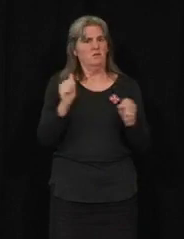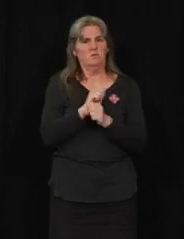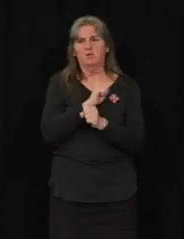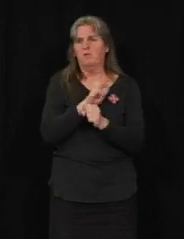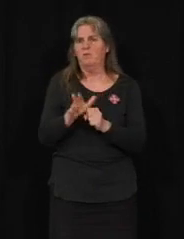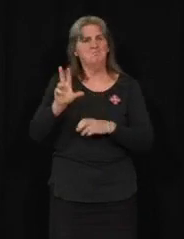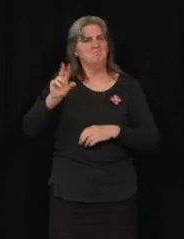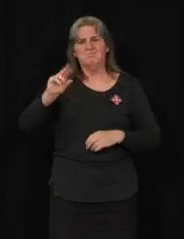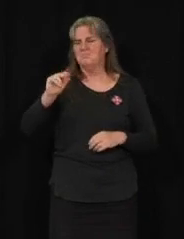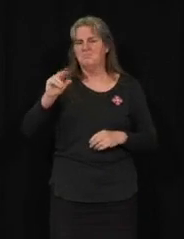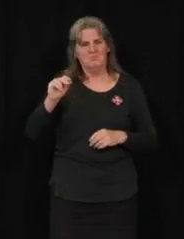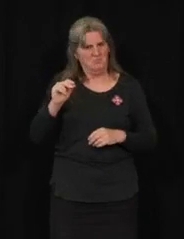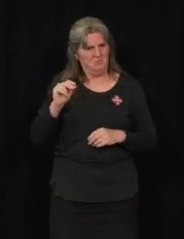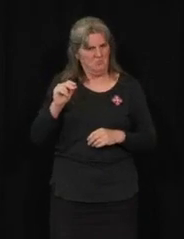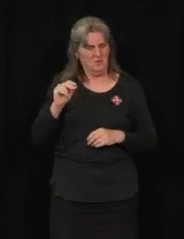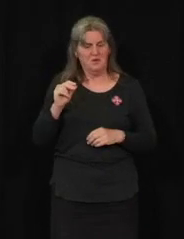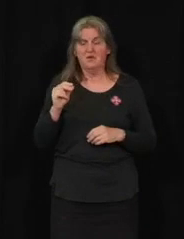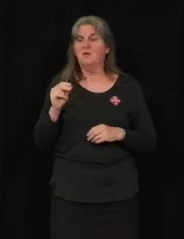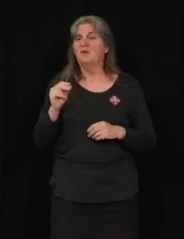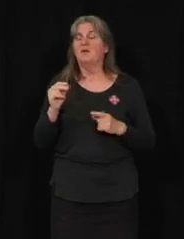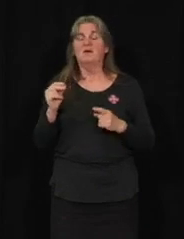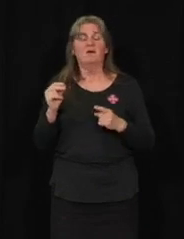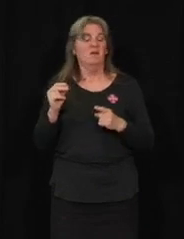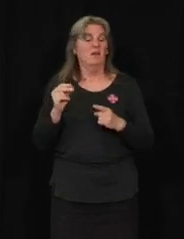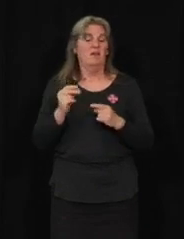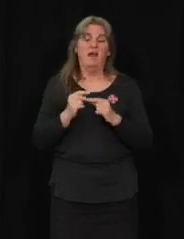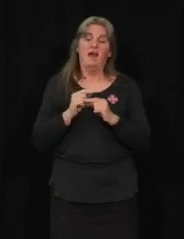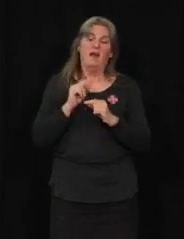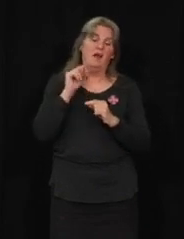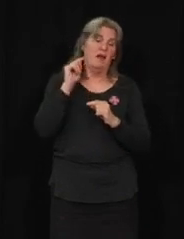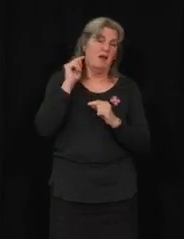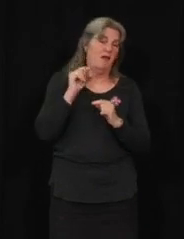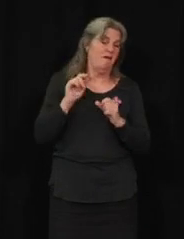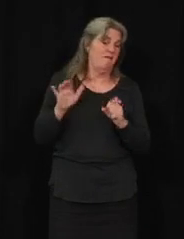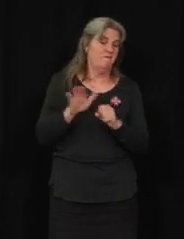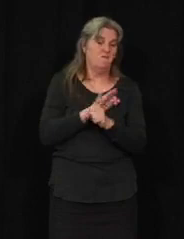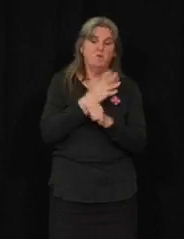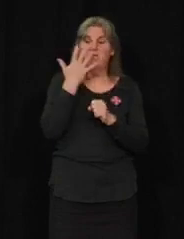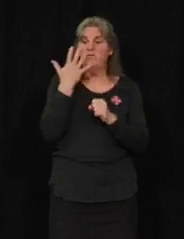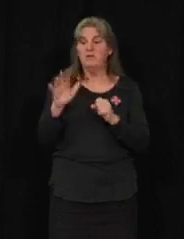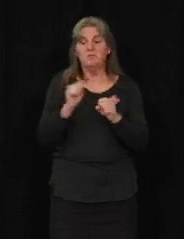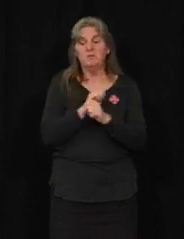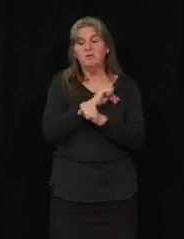until we get right to the other side and that is really having a